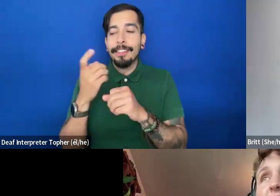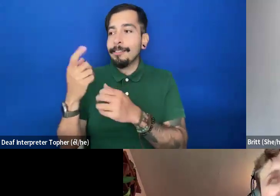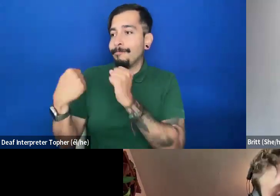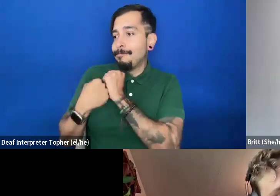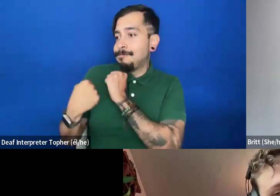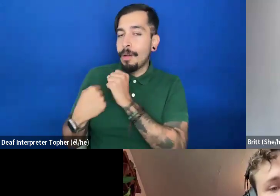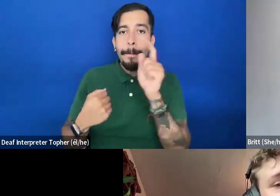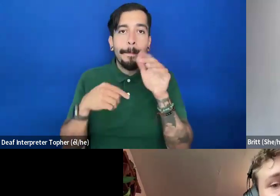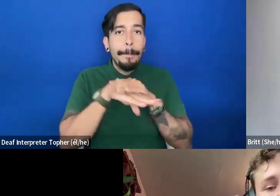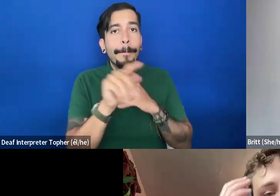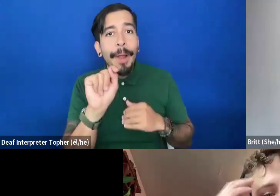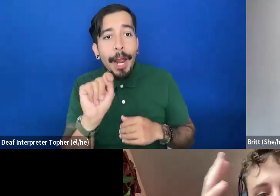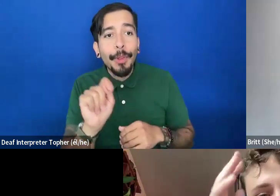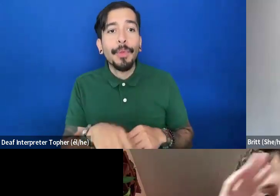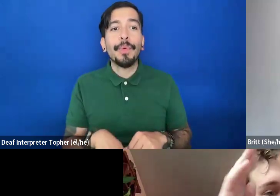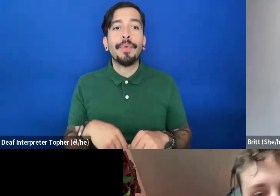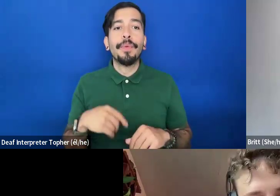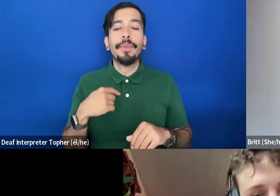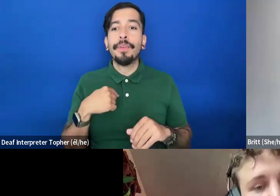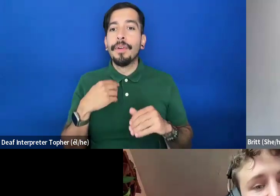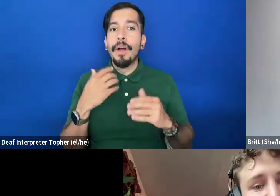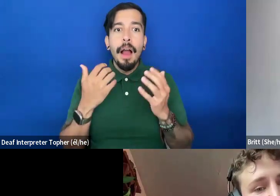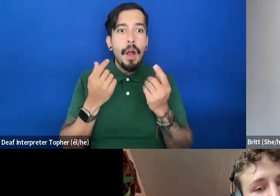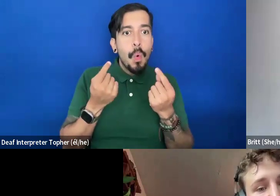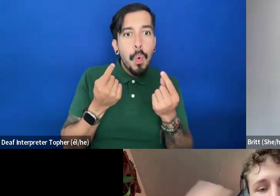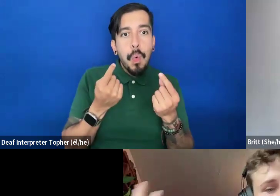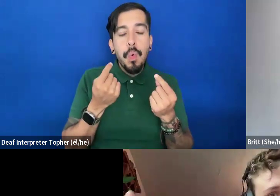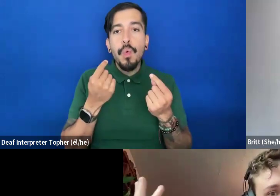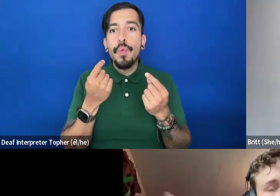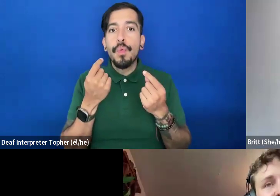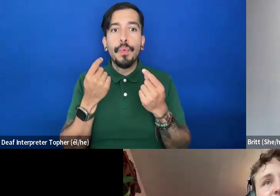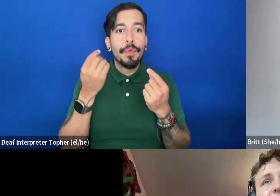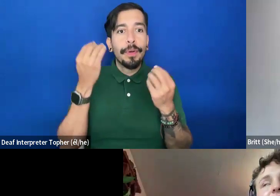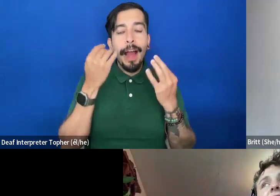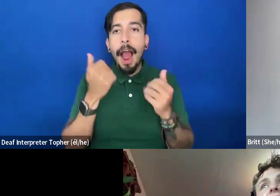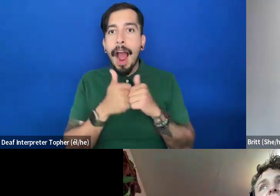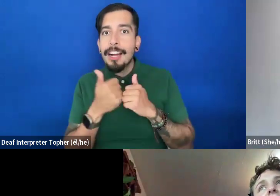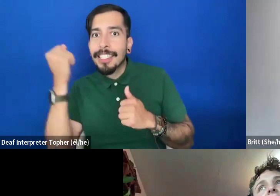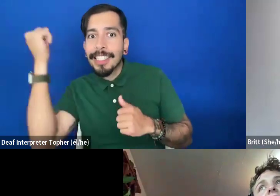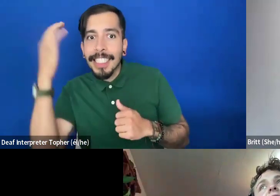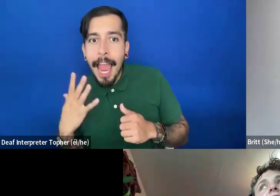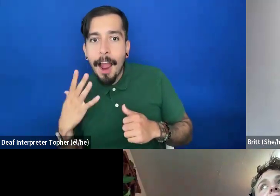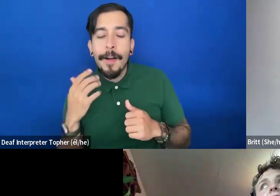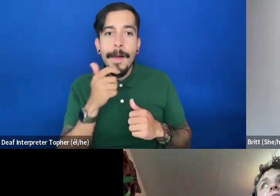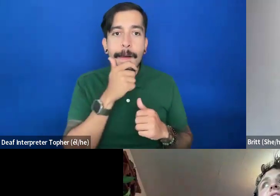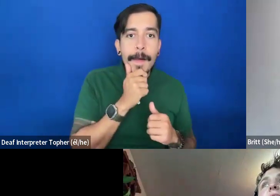What, like, you know, if that much of your brain space is going towards that like, so I think, I think, uh,